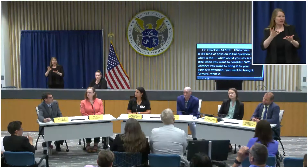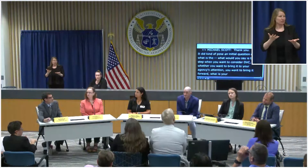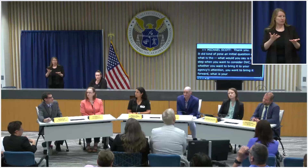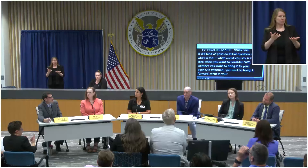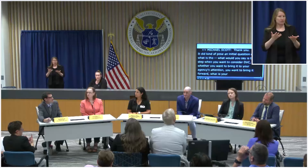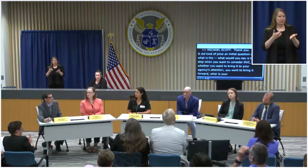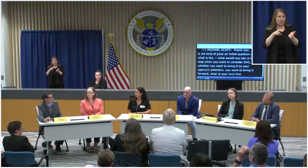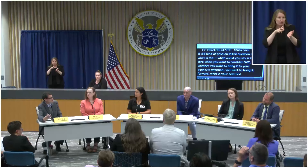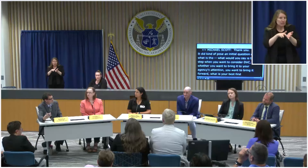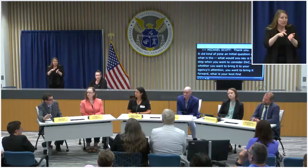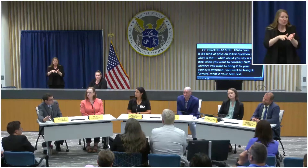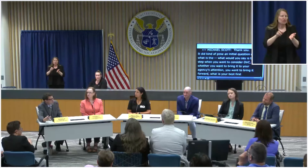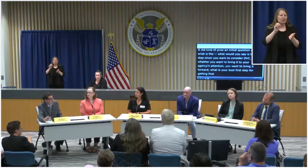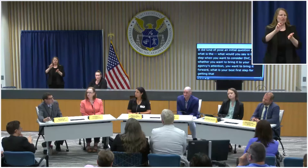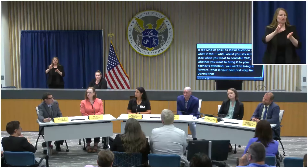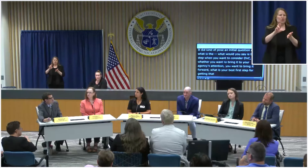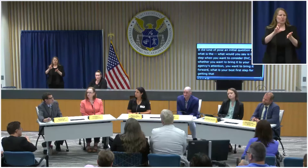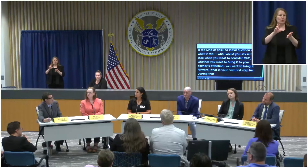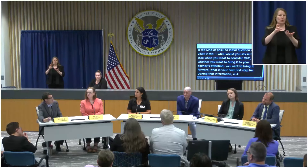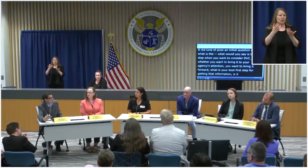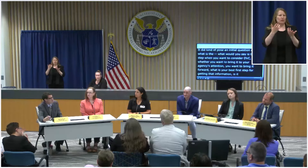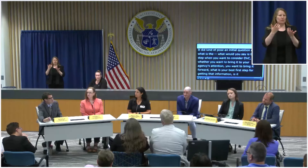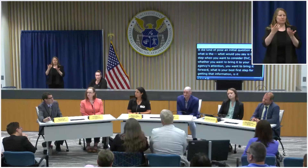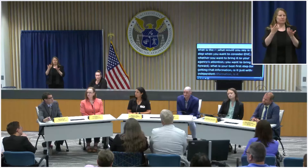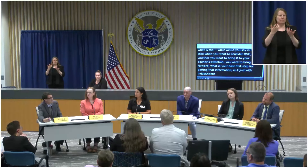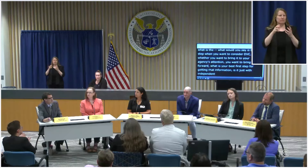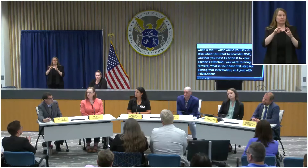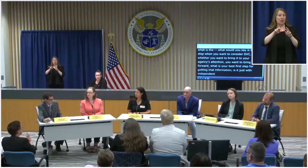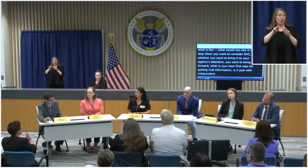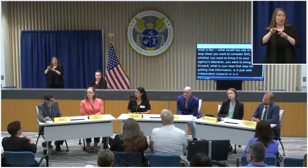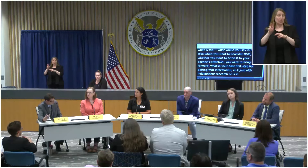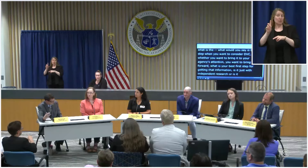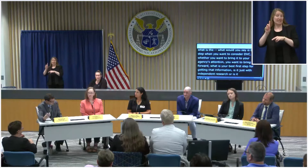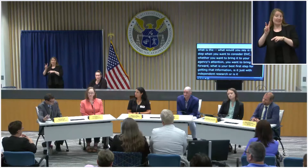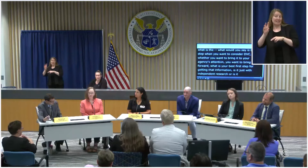ATTENTION, YOU WANT TO BRING IT FORWARD, WHAT IS YOUR BEST FIRST STEP FOR GETTING THAT INFORMATION, IS IT JUST